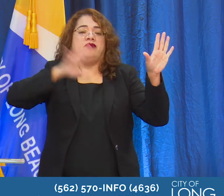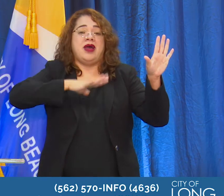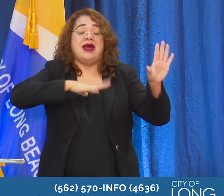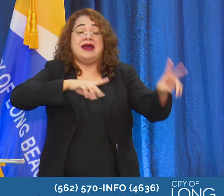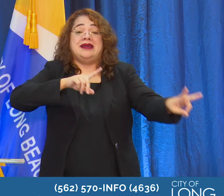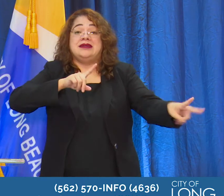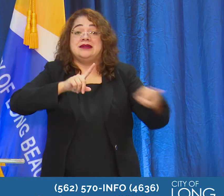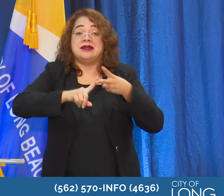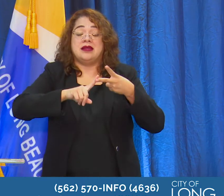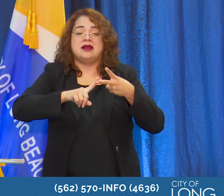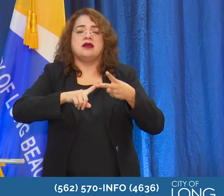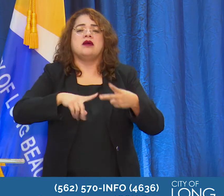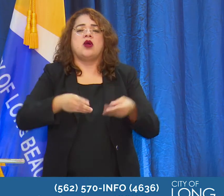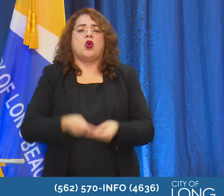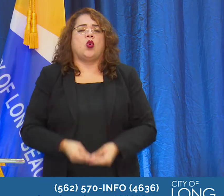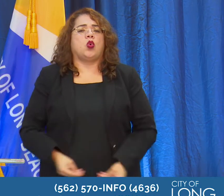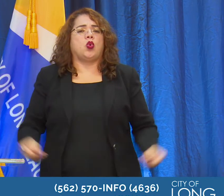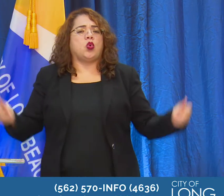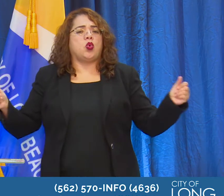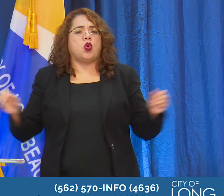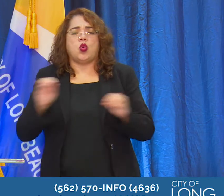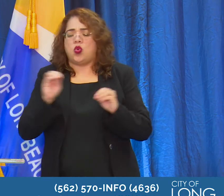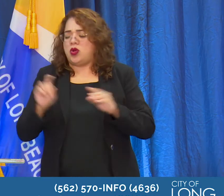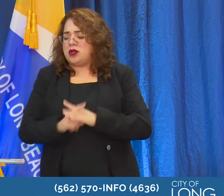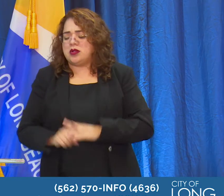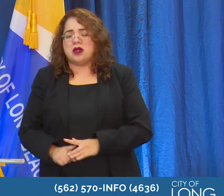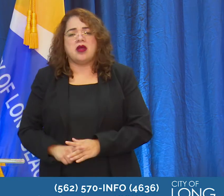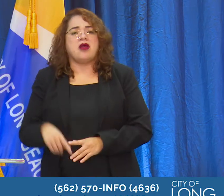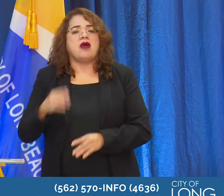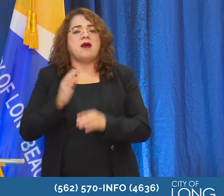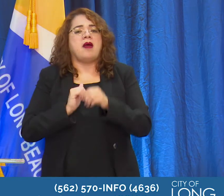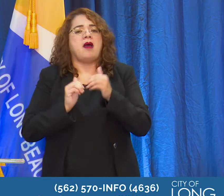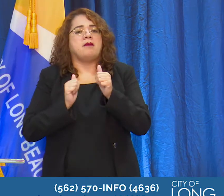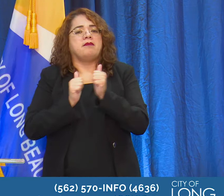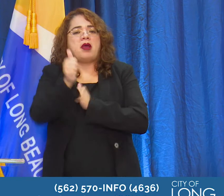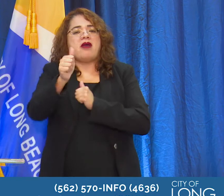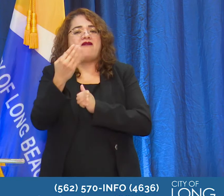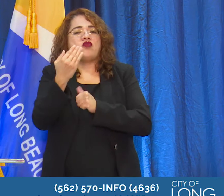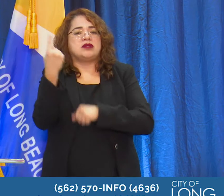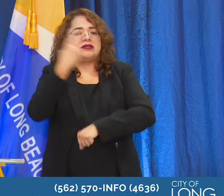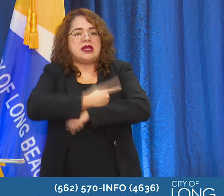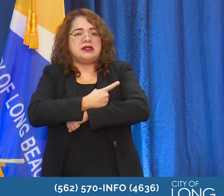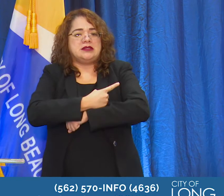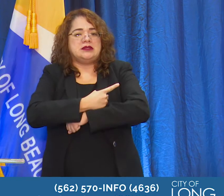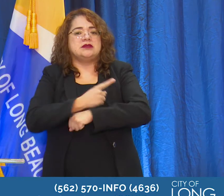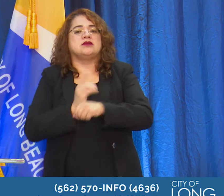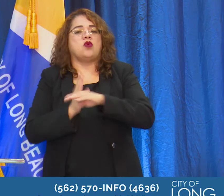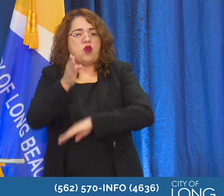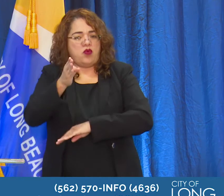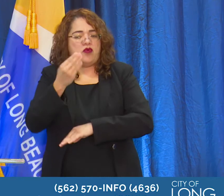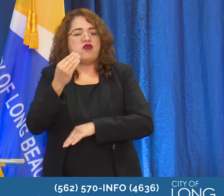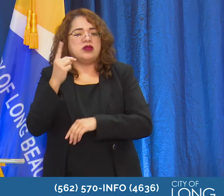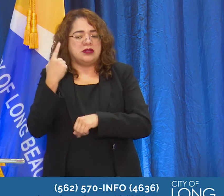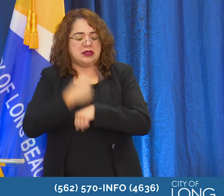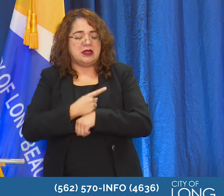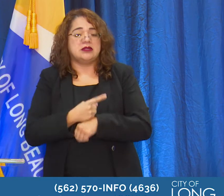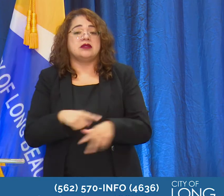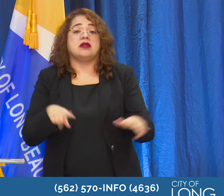symptoms for at least 14 days prior to donation. Three, you must meet the criteria for donating blood,